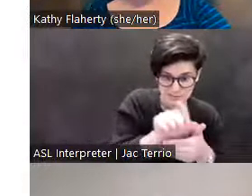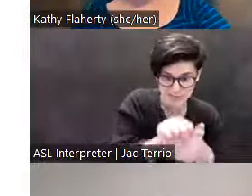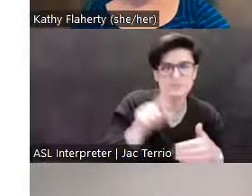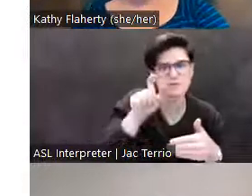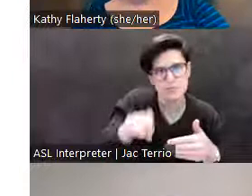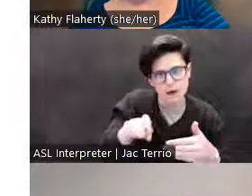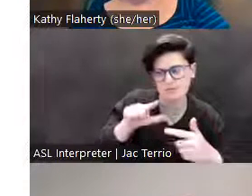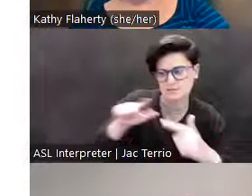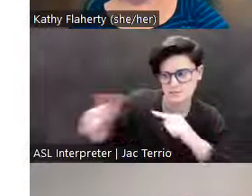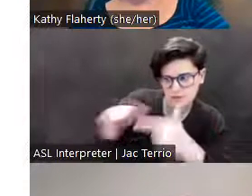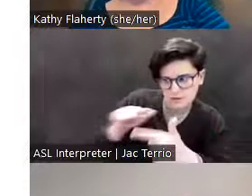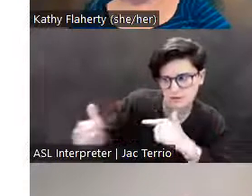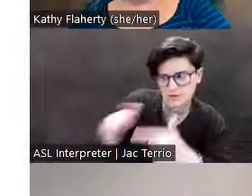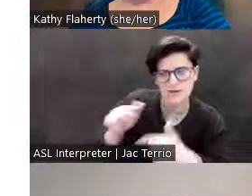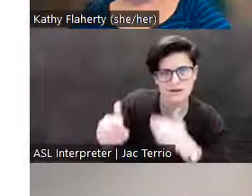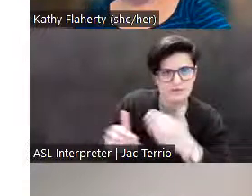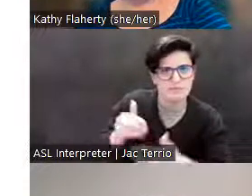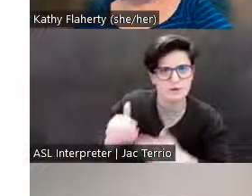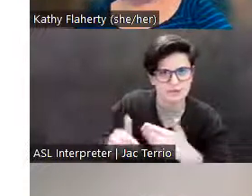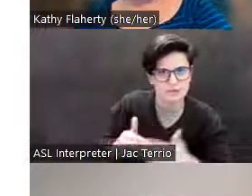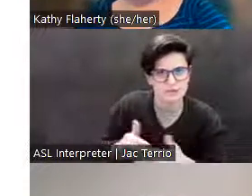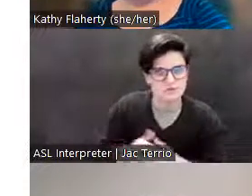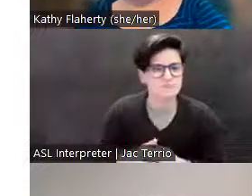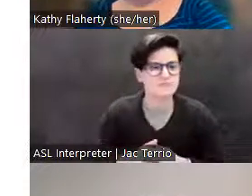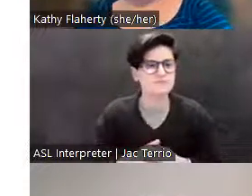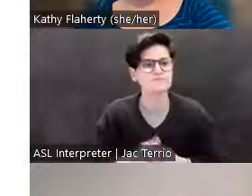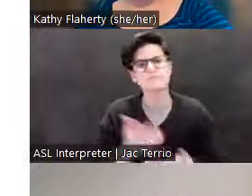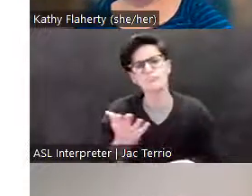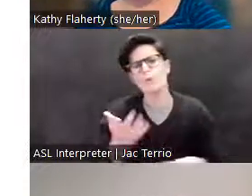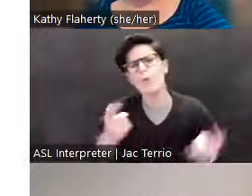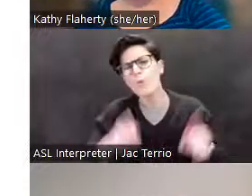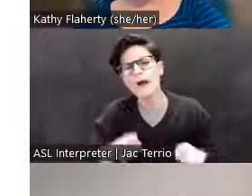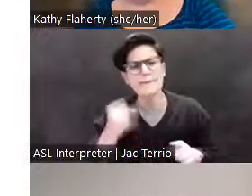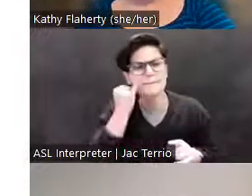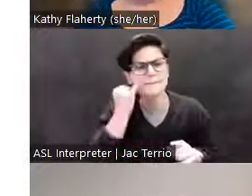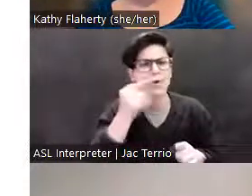if you are denied? 15:29:49 A reasonable accommodation or you